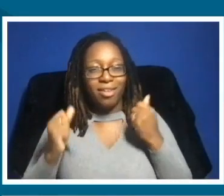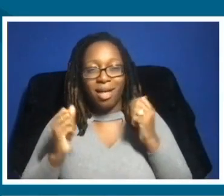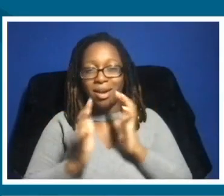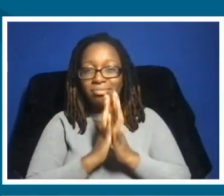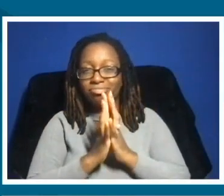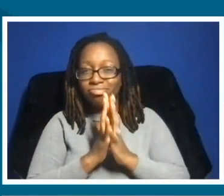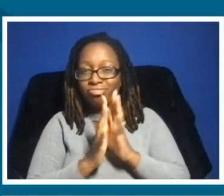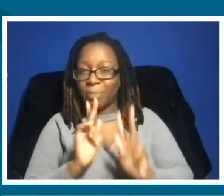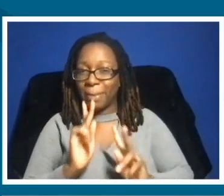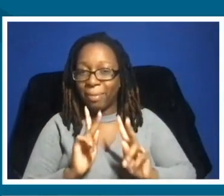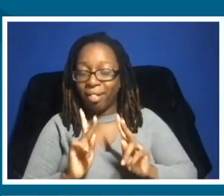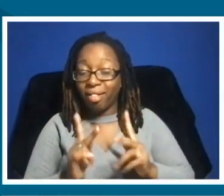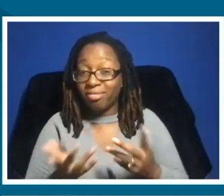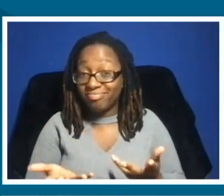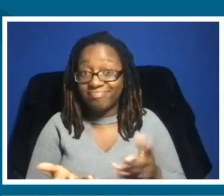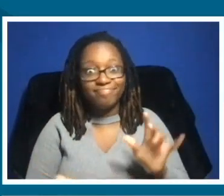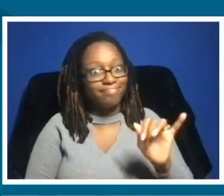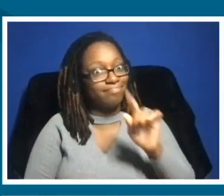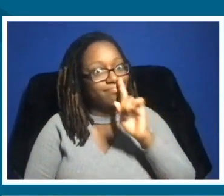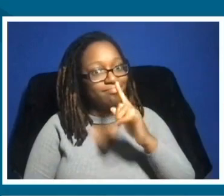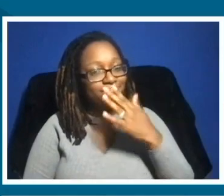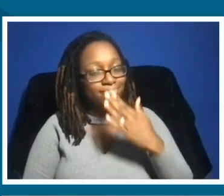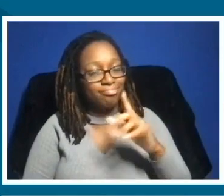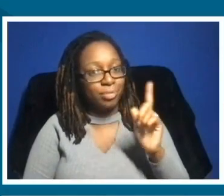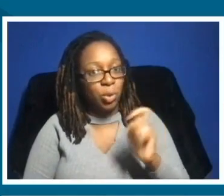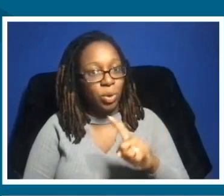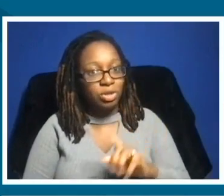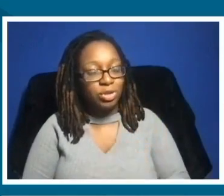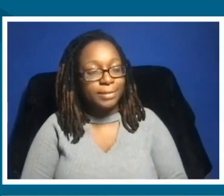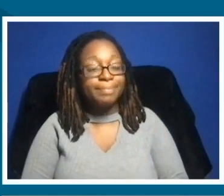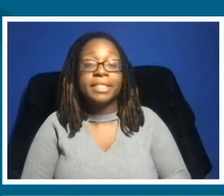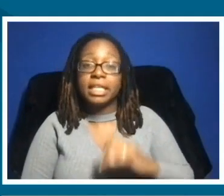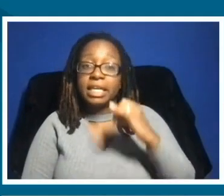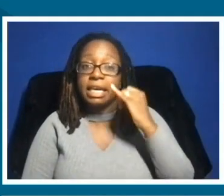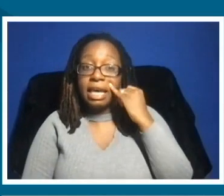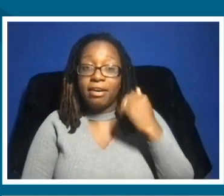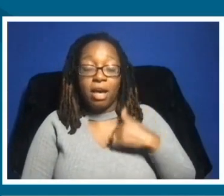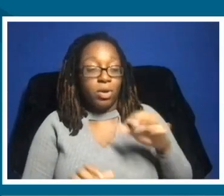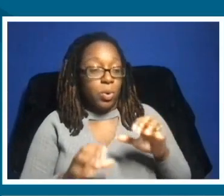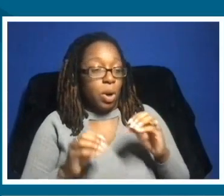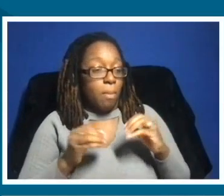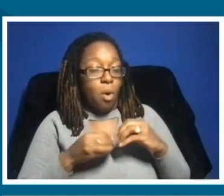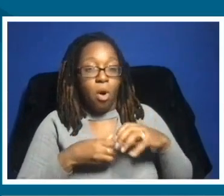think what i would focus on if i were doing a